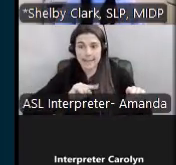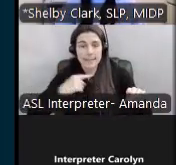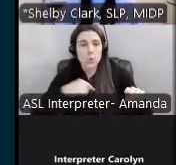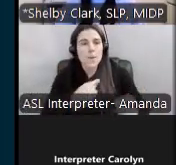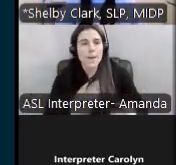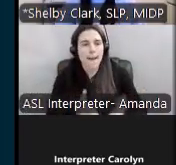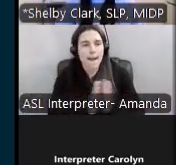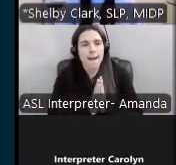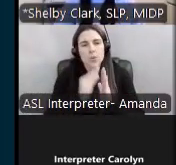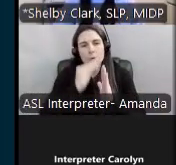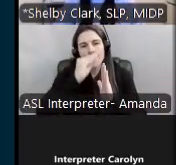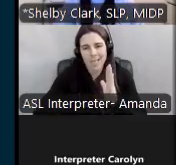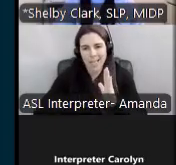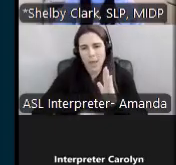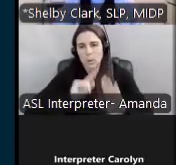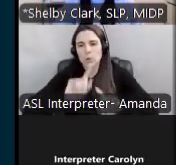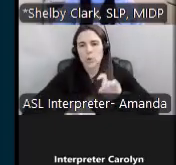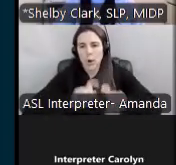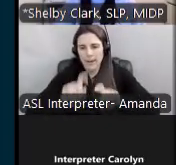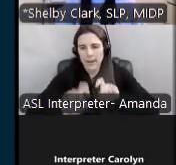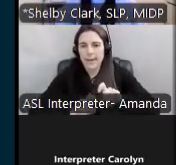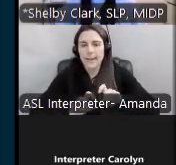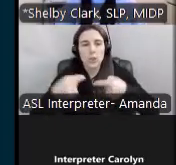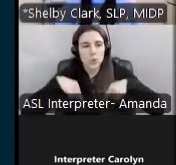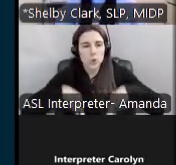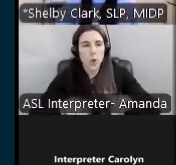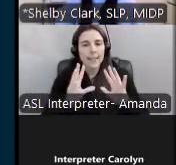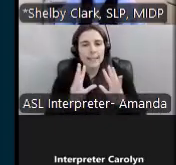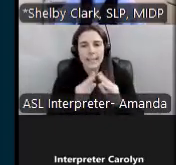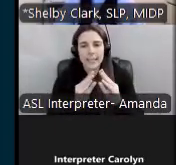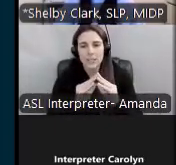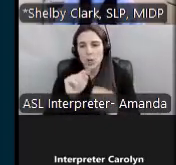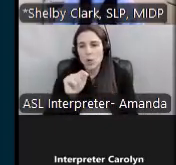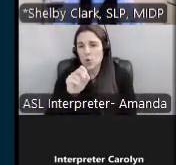out a survey throughout today's session, Tori will be dropping